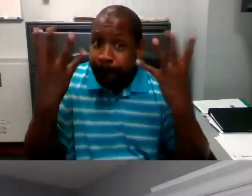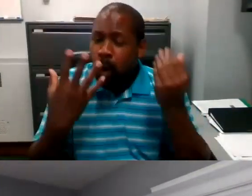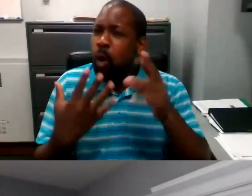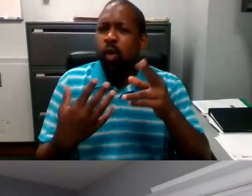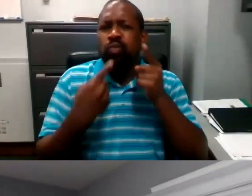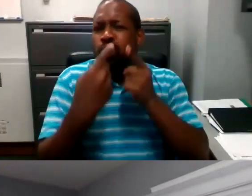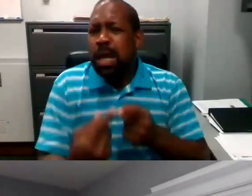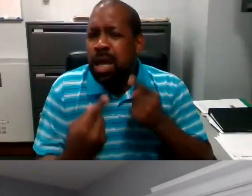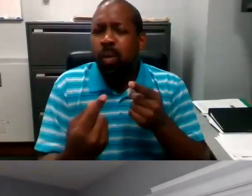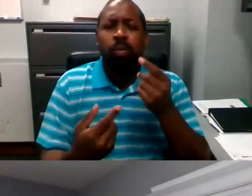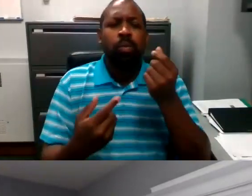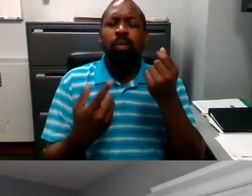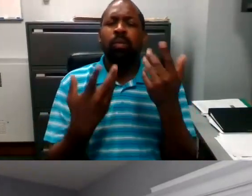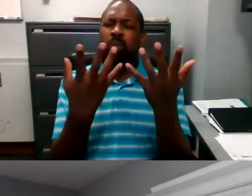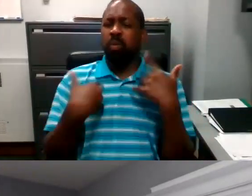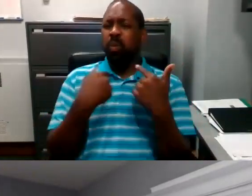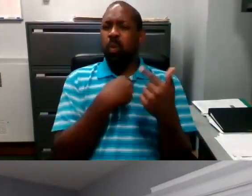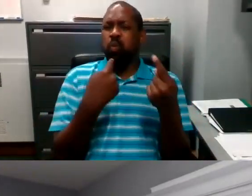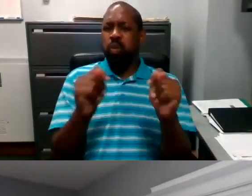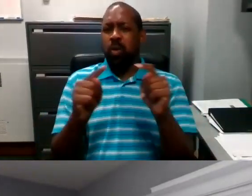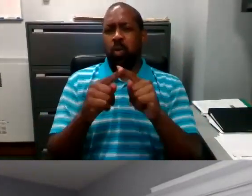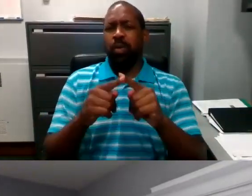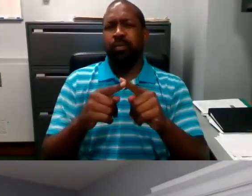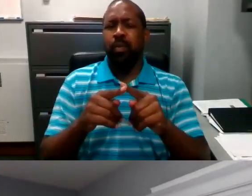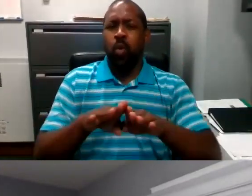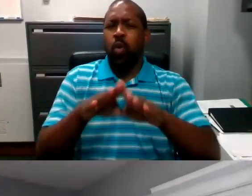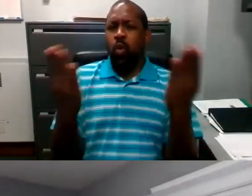WE'RE GOING TO BE FOCUSING ON BIPOC, PEOPLE OF COLOR, PEOPLE WHO ARE BLACK OR ARE HISPANIC OR OTHER MINORITY GROUPS.